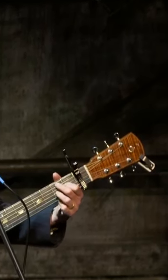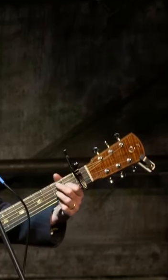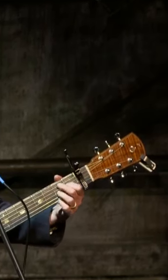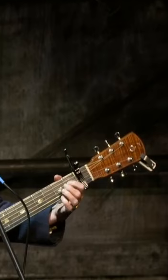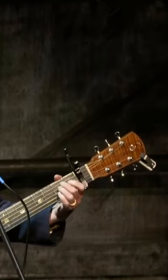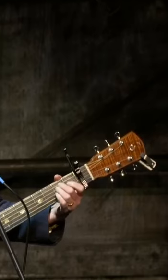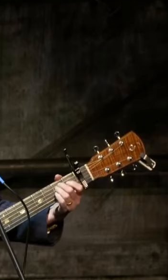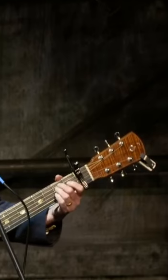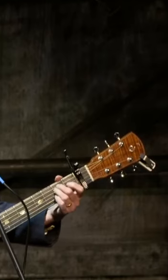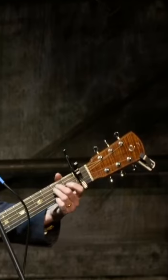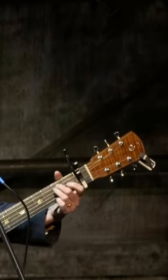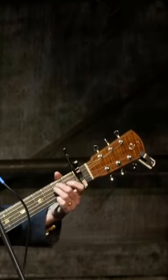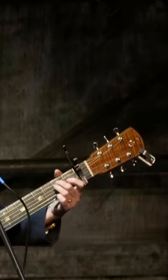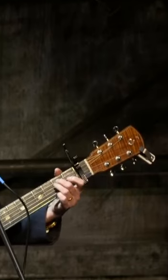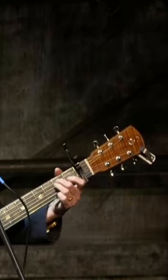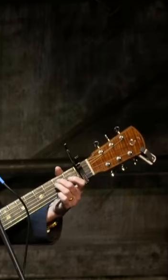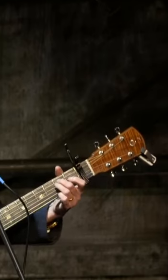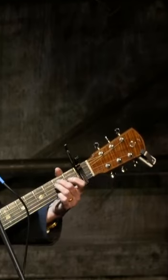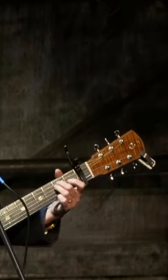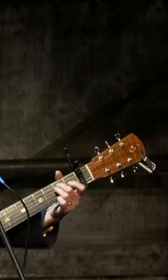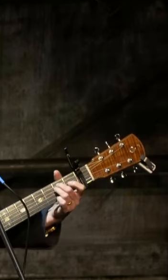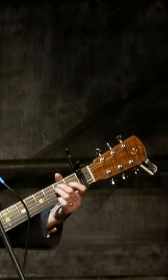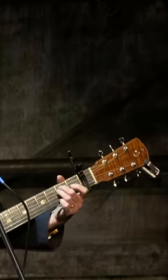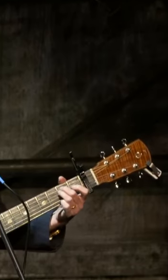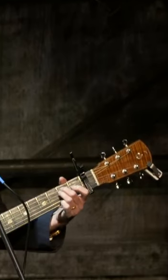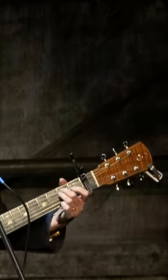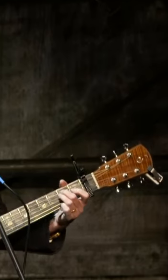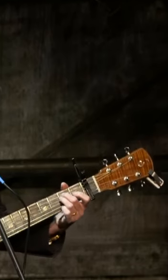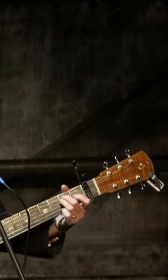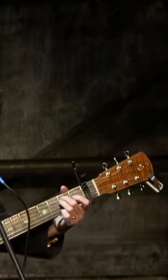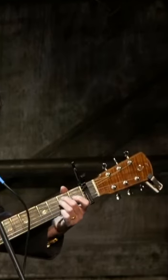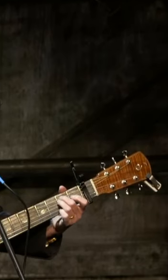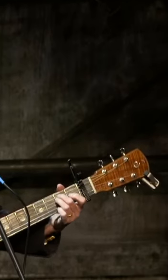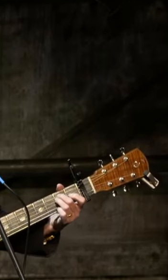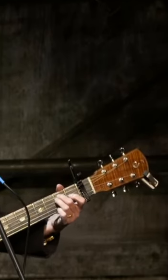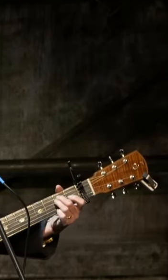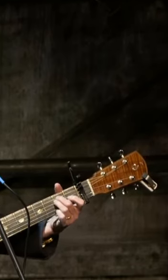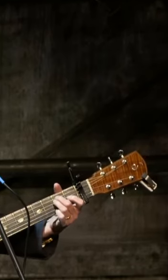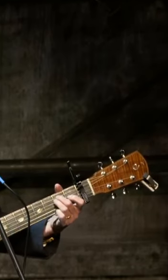# We're screwed